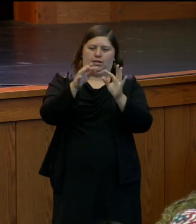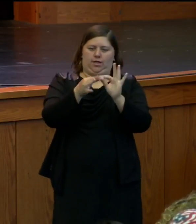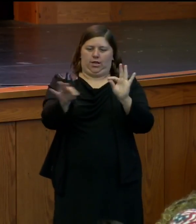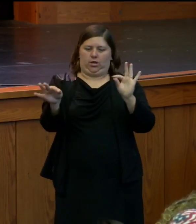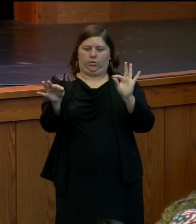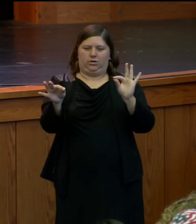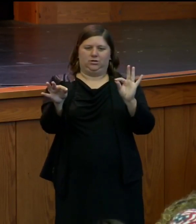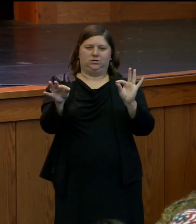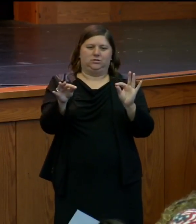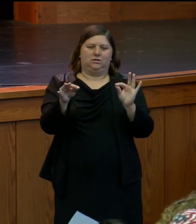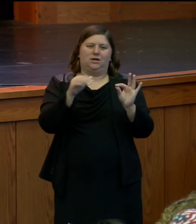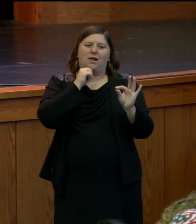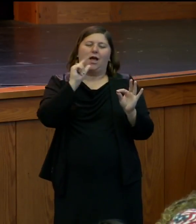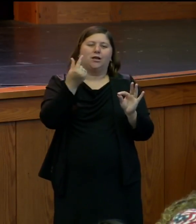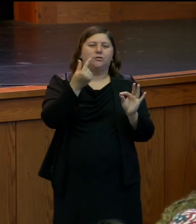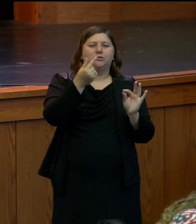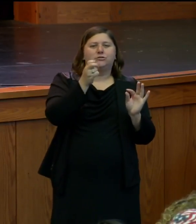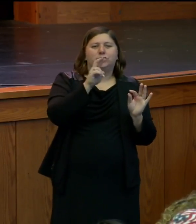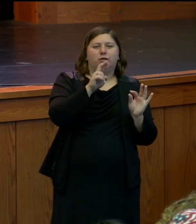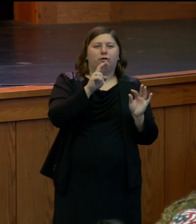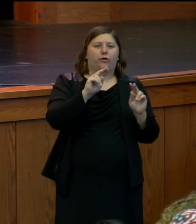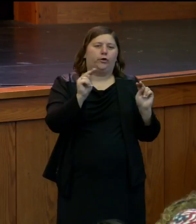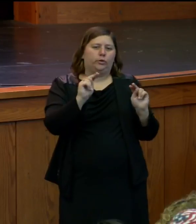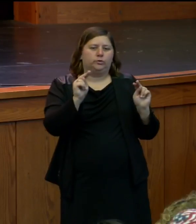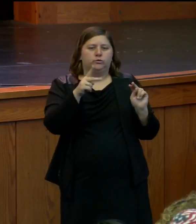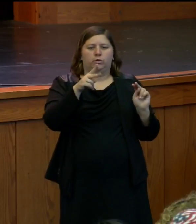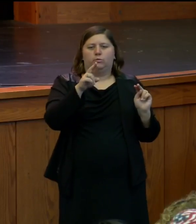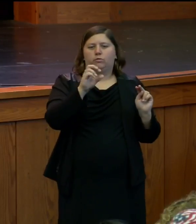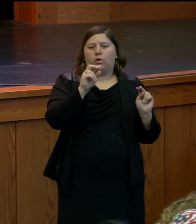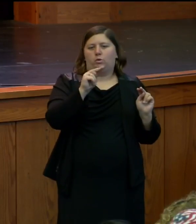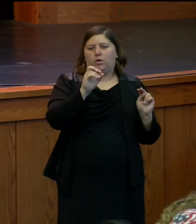BEYOND JUST GENDER NEUTRAL PRONOUNS.